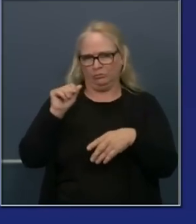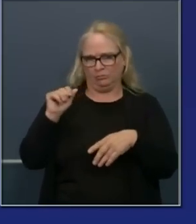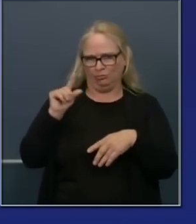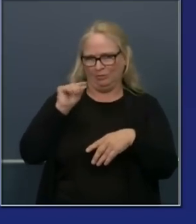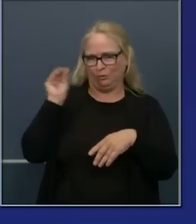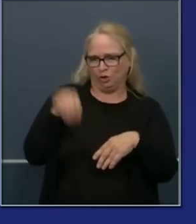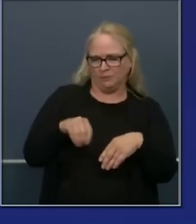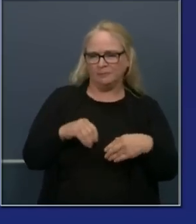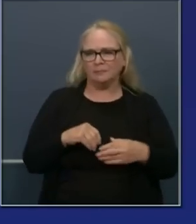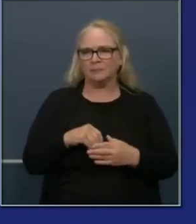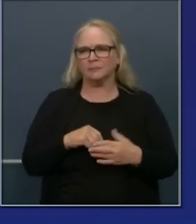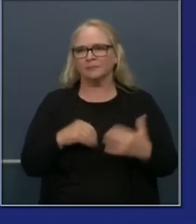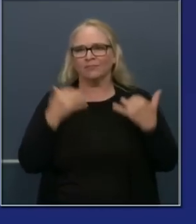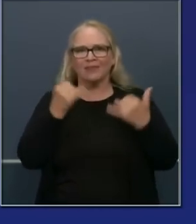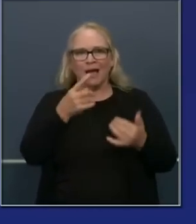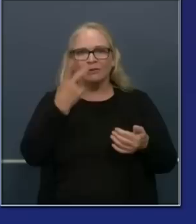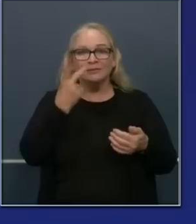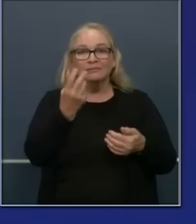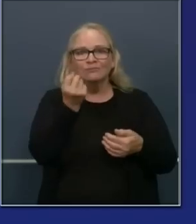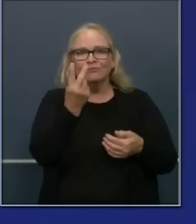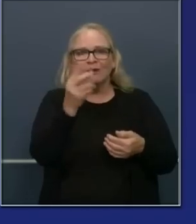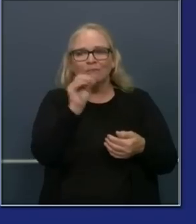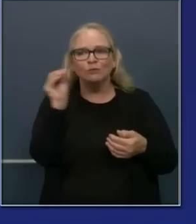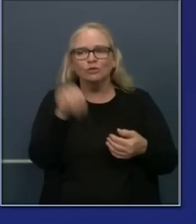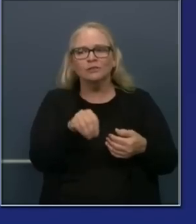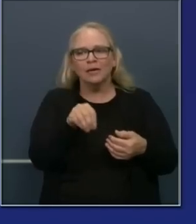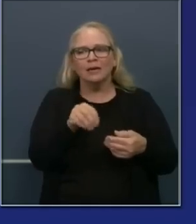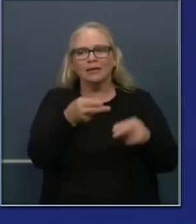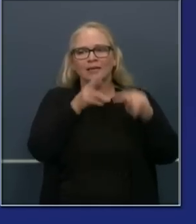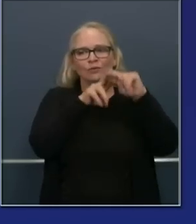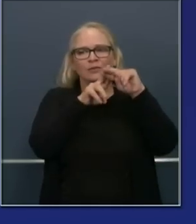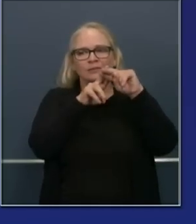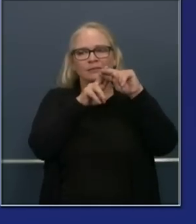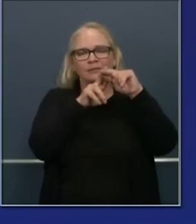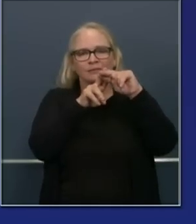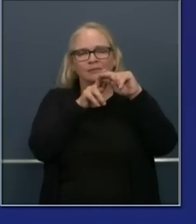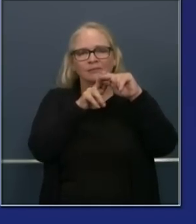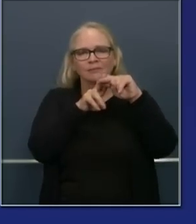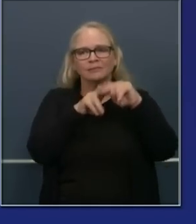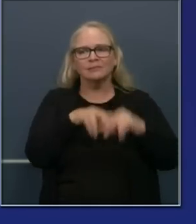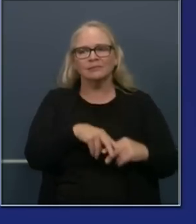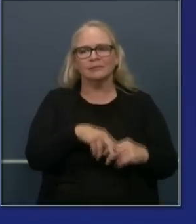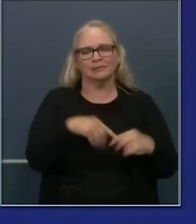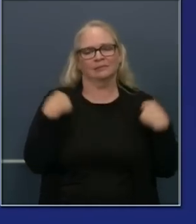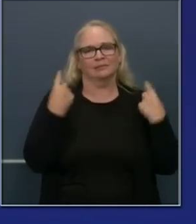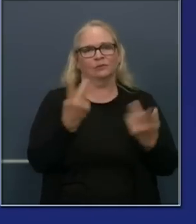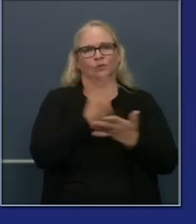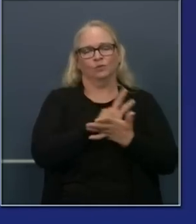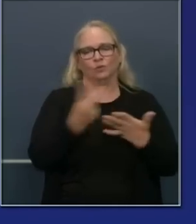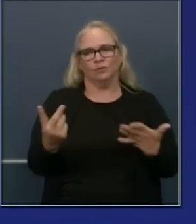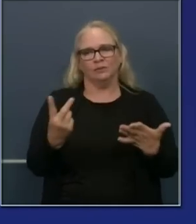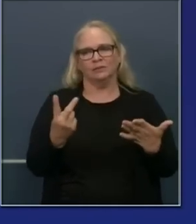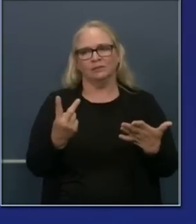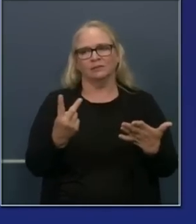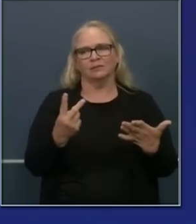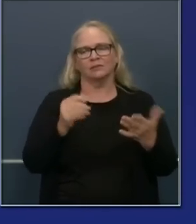20% INCREASE IN ICU ADMISSIONS OVER A 14 DAY PERIOD. TODAY, YOU'LL SEE THAT SLIDE